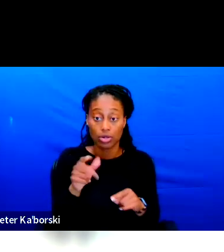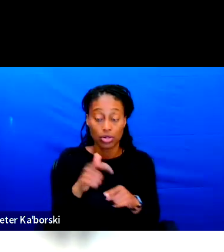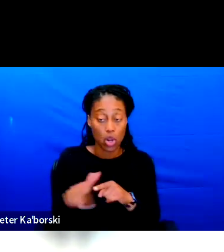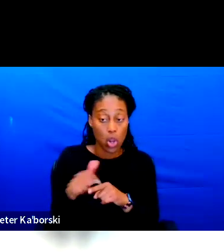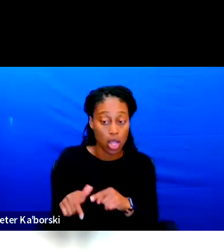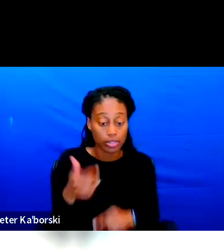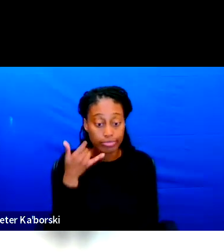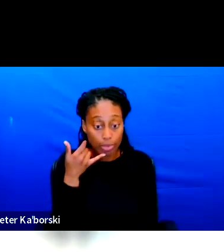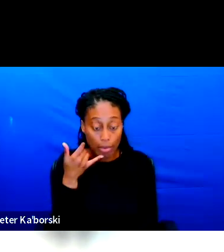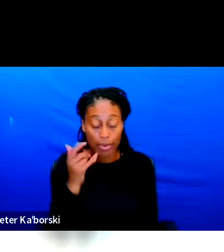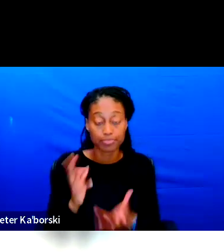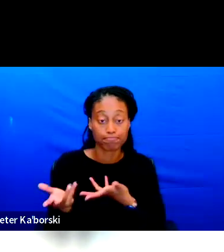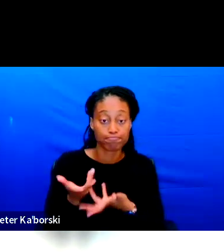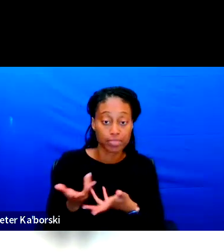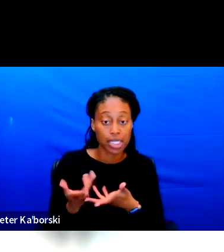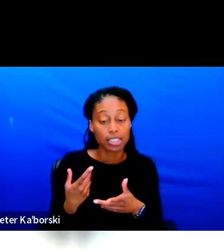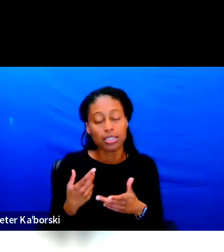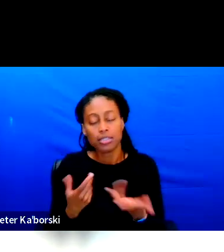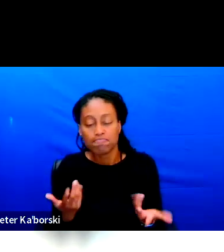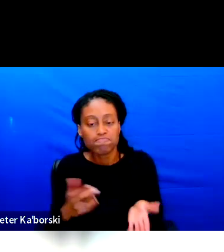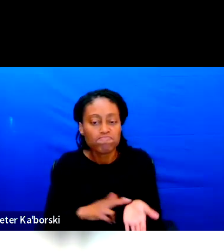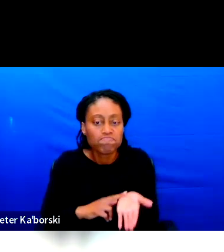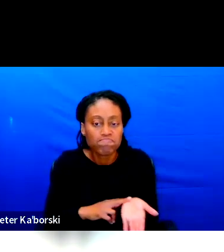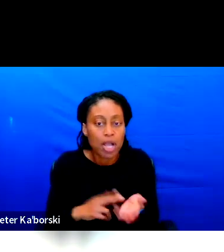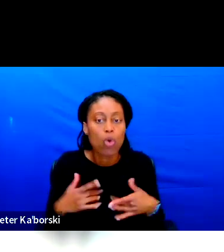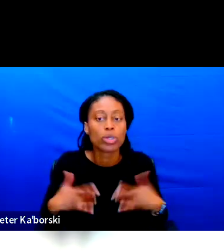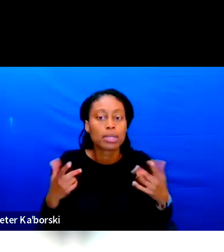Kyle Kleist: What's going on in kind of in the community when it comes to needs